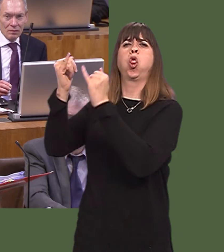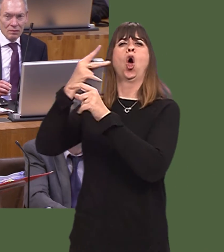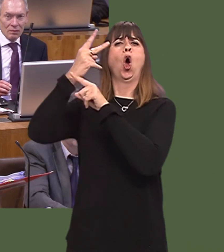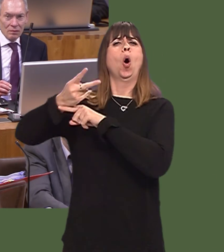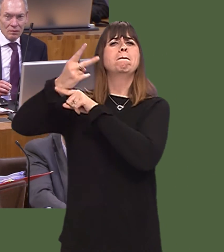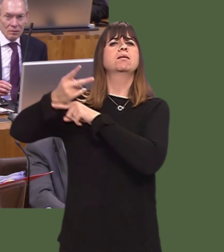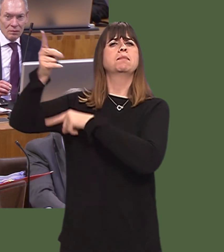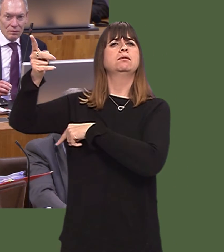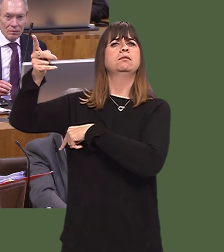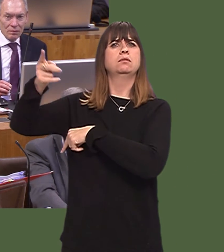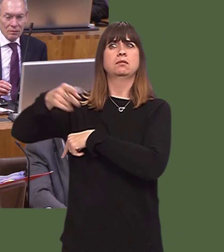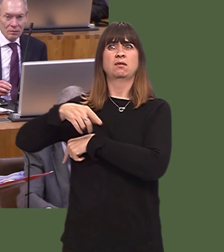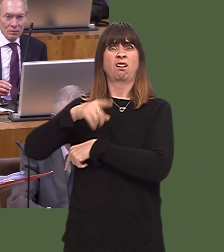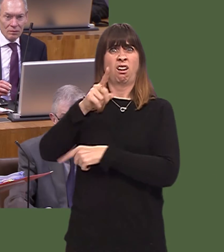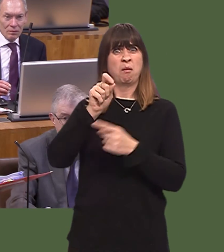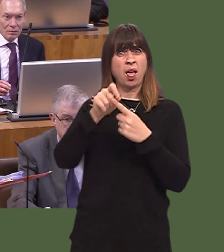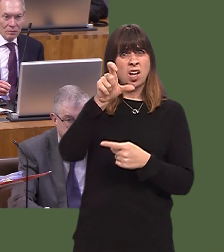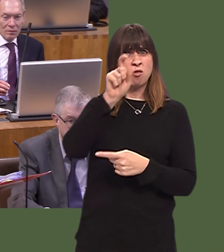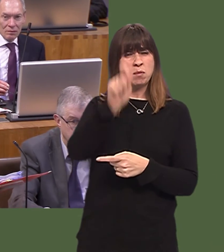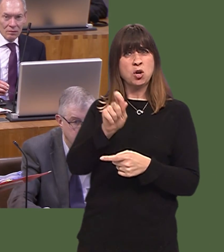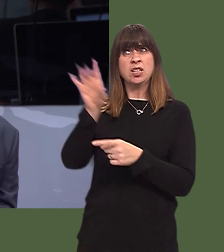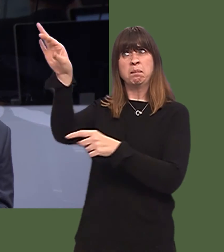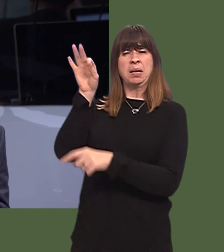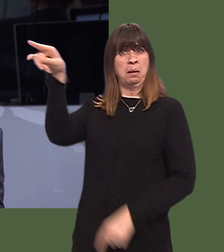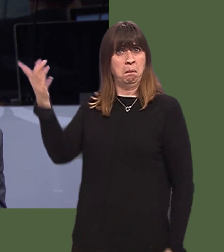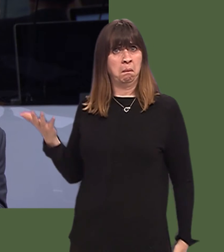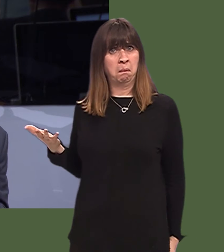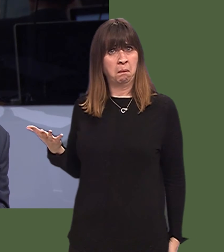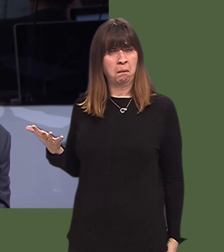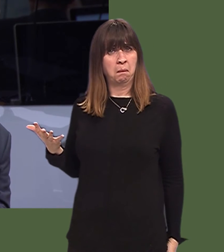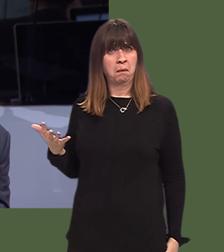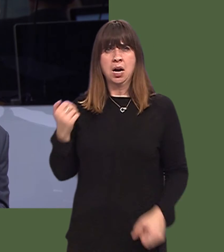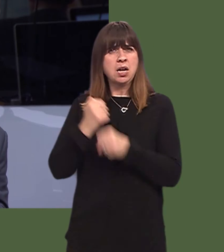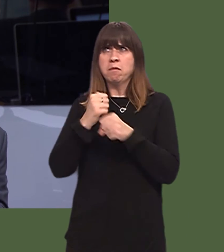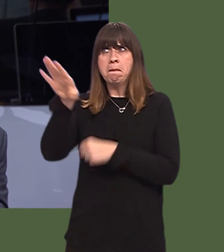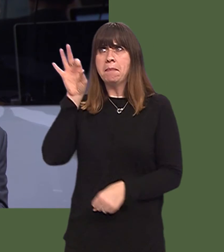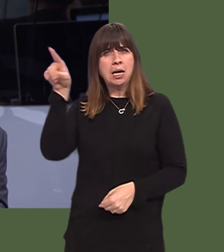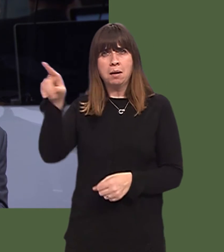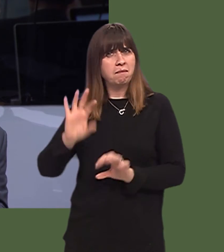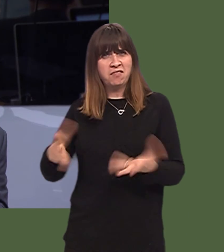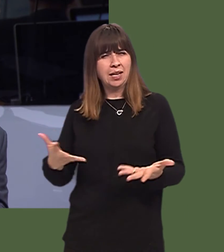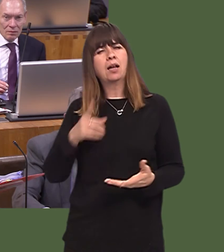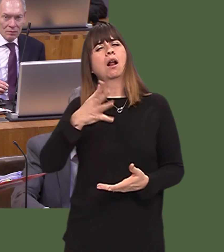with a Plaid Cymru Member on the board that appointed the ombudsman. The appointments are made by the Assembly, not by Government, in many, many cases.